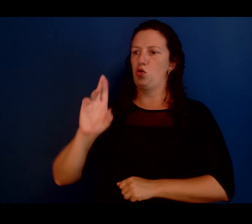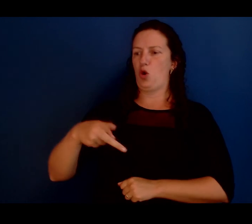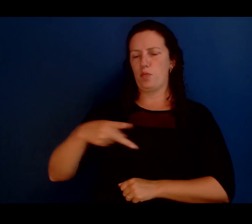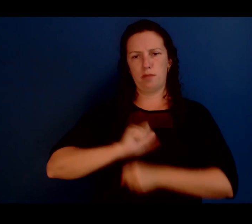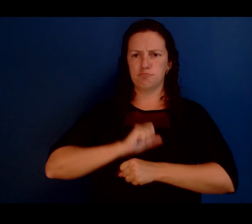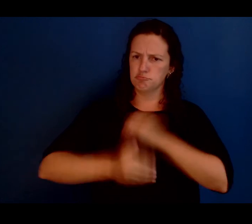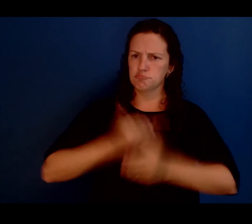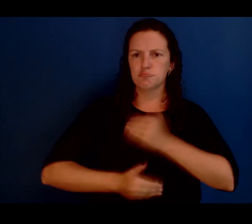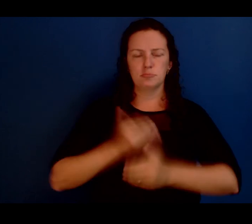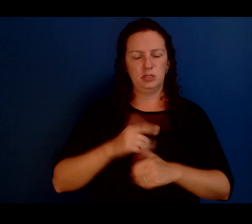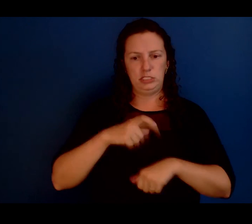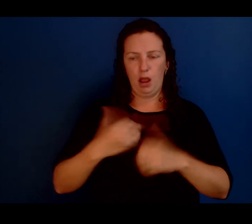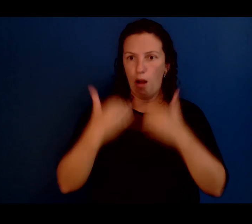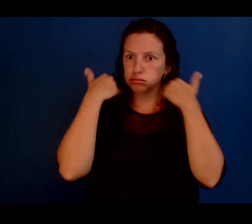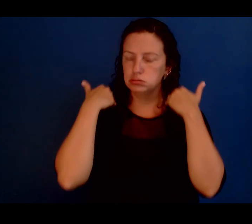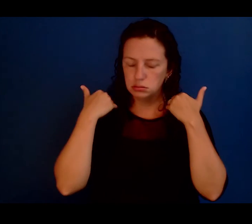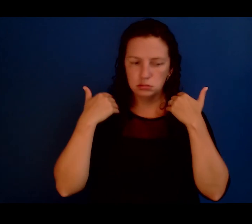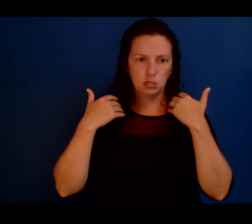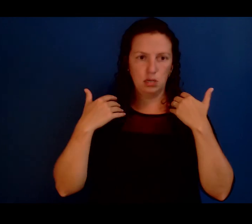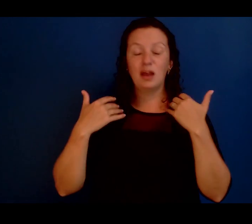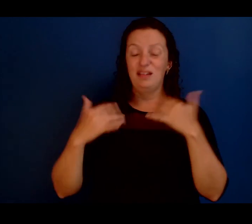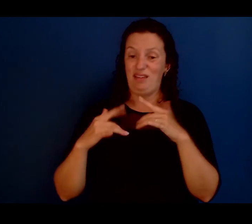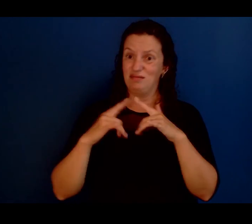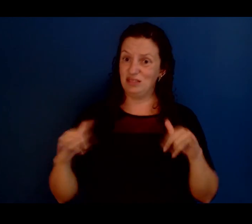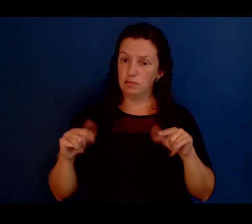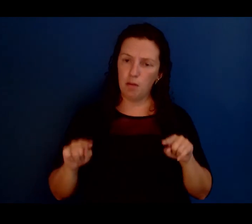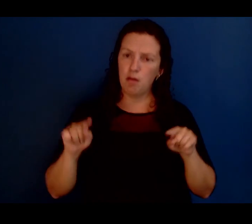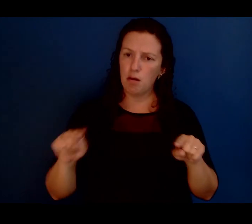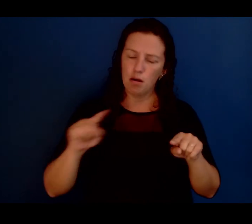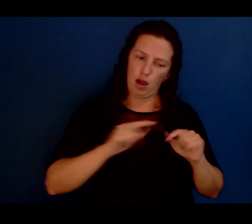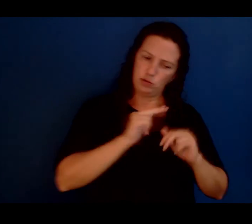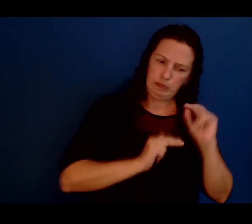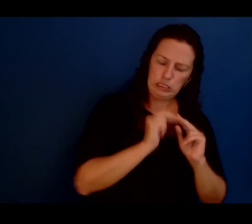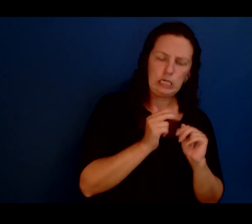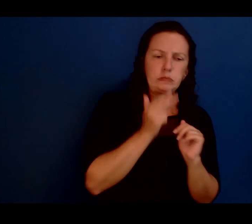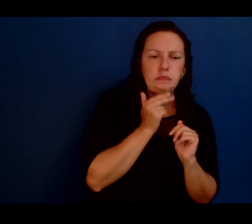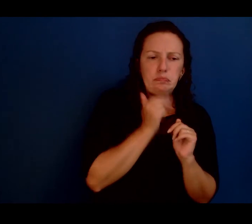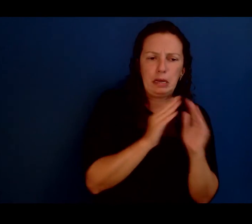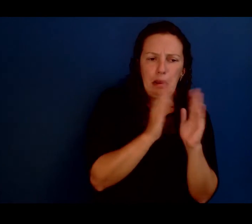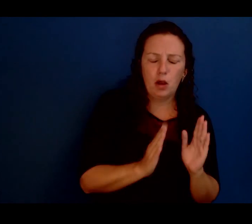of my daily life and then during that, I started building this mini house and just sort of envisioning a smaller life.